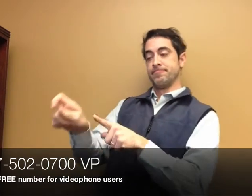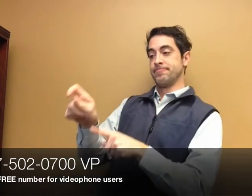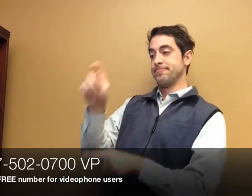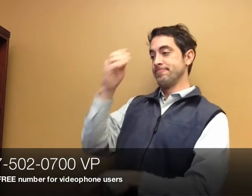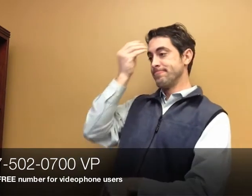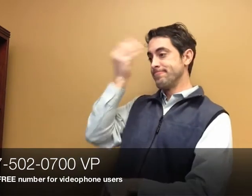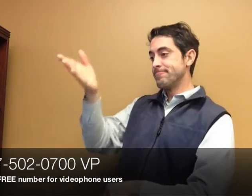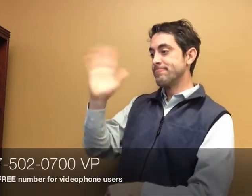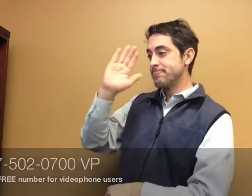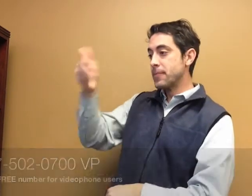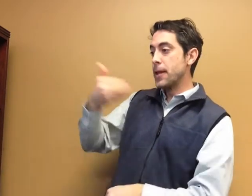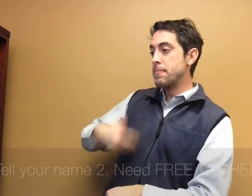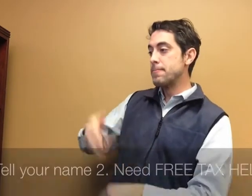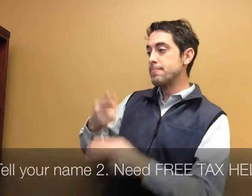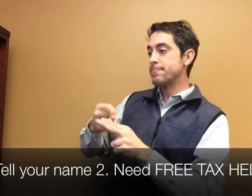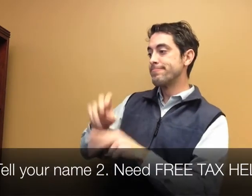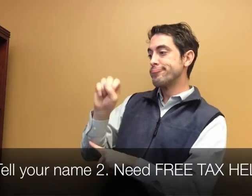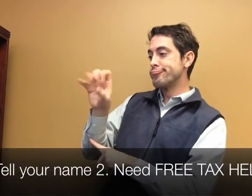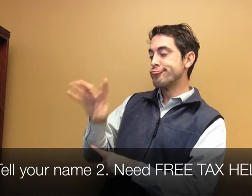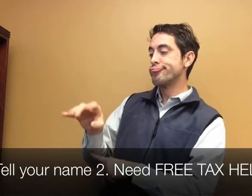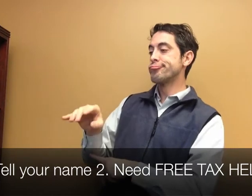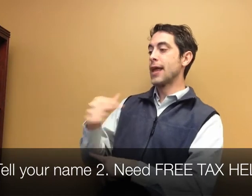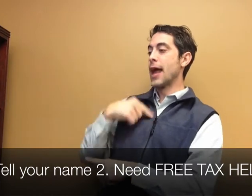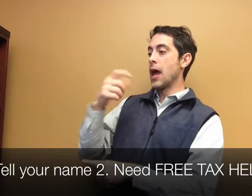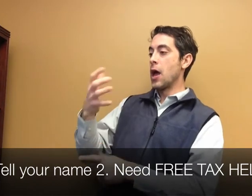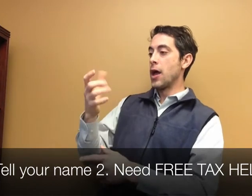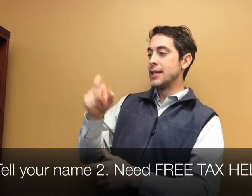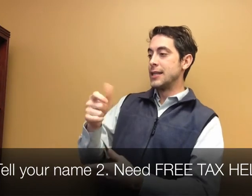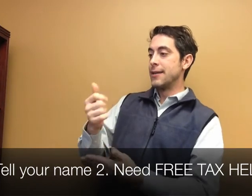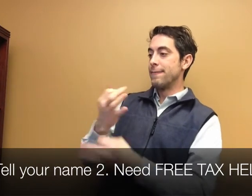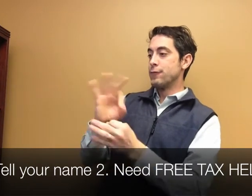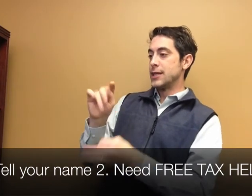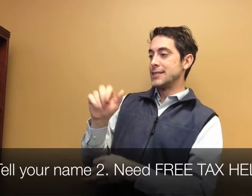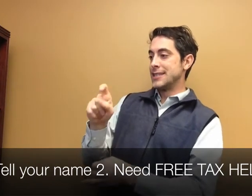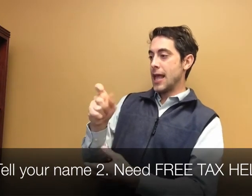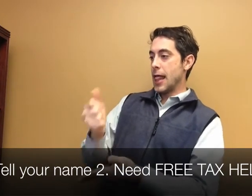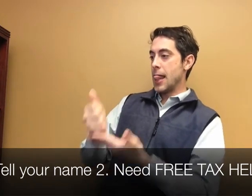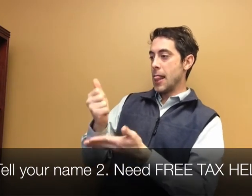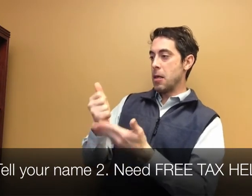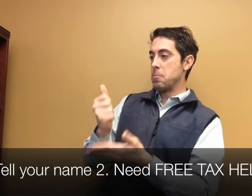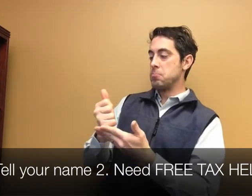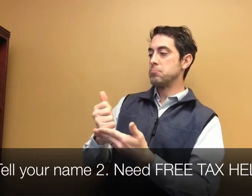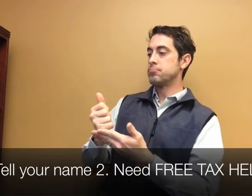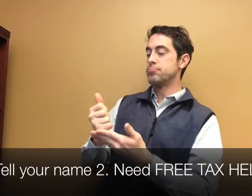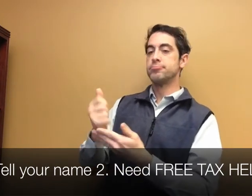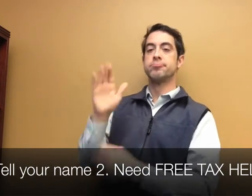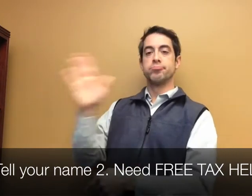When you call them, provide them your name and that you want to enroll in the free help.